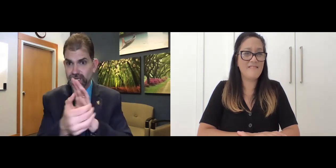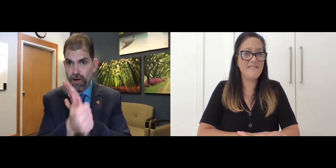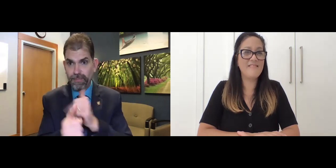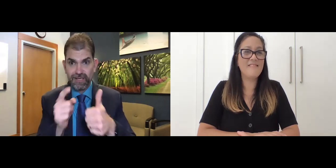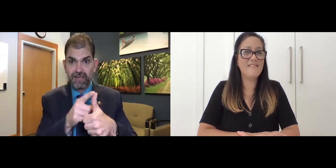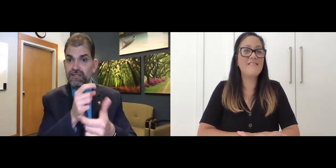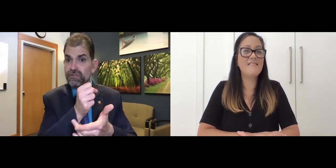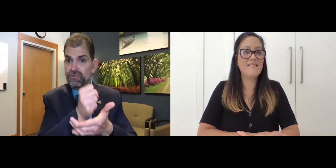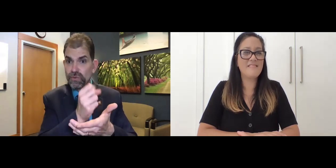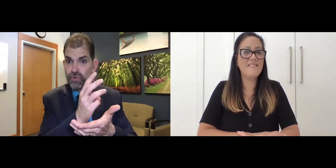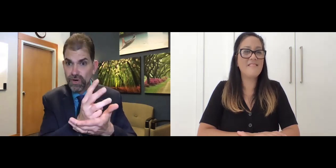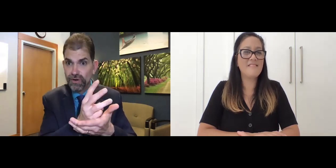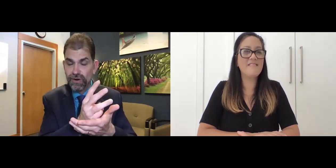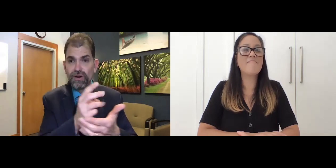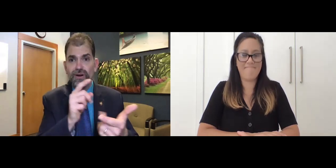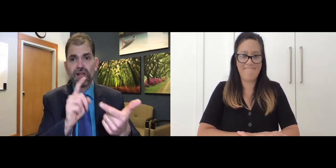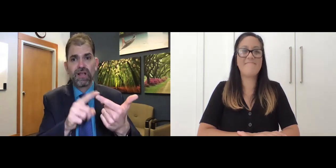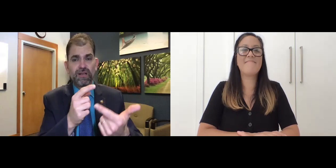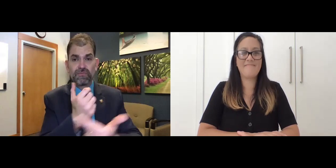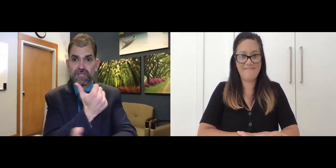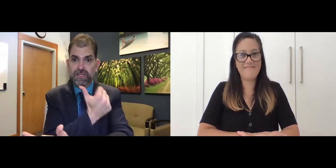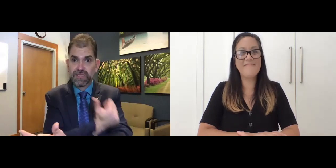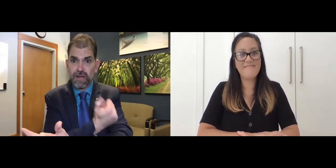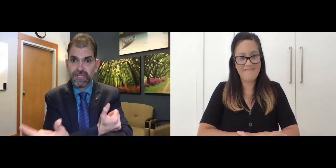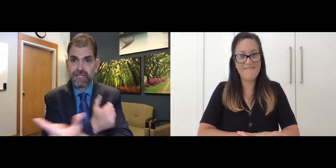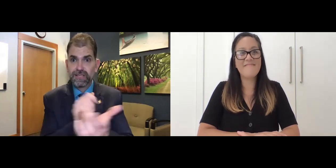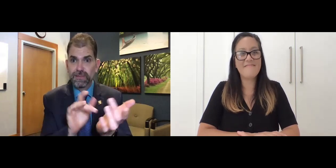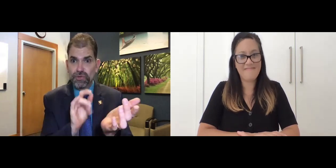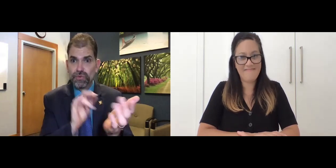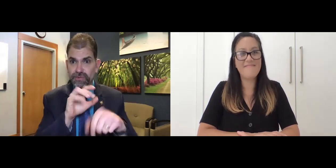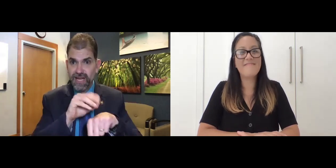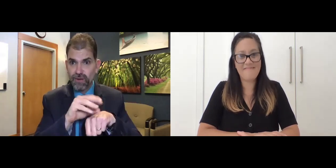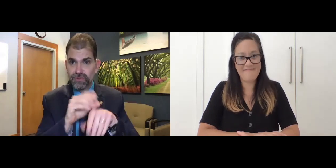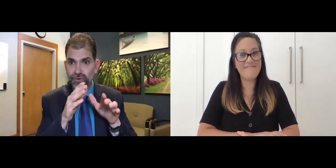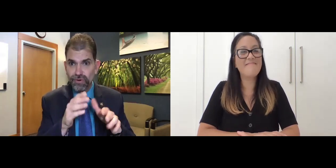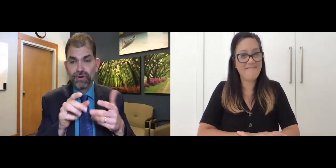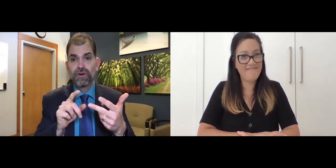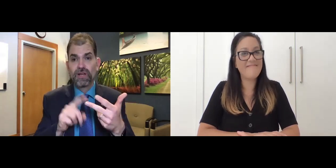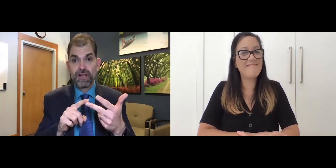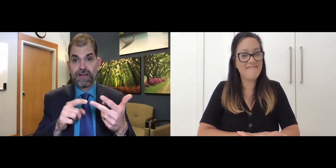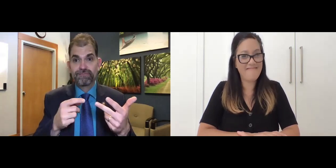So we had to have a culturally linguistically skilled social worker,